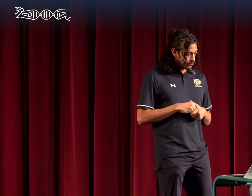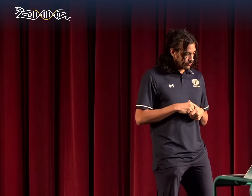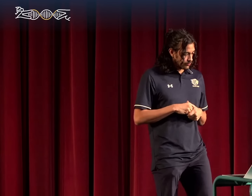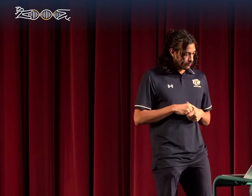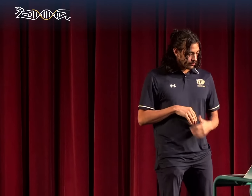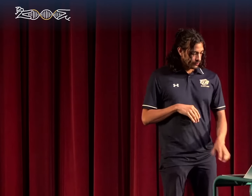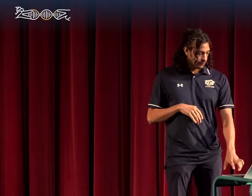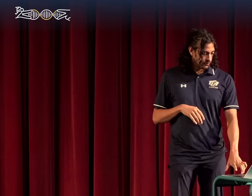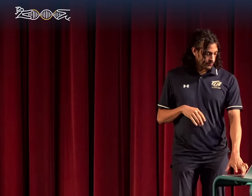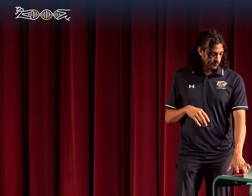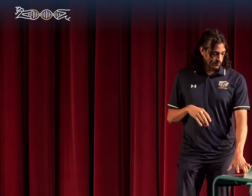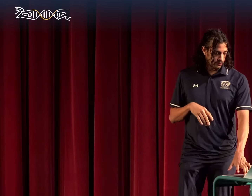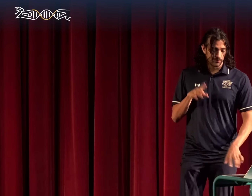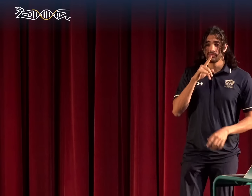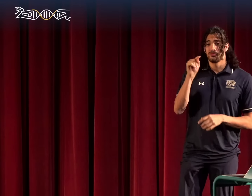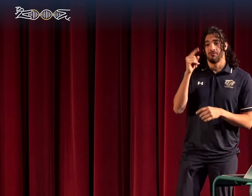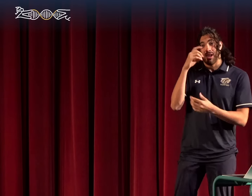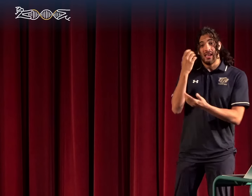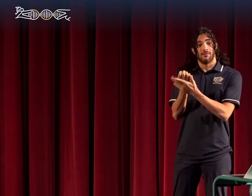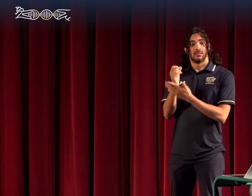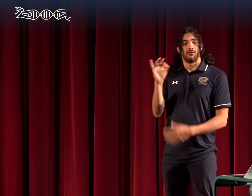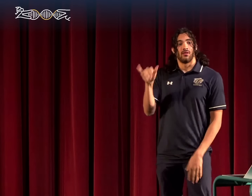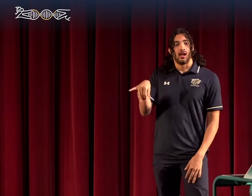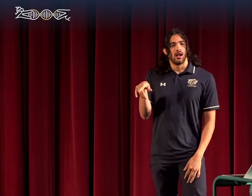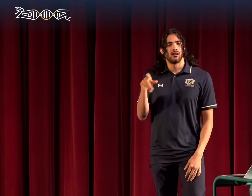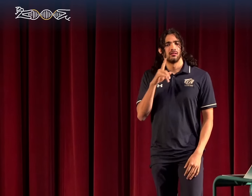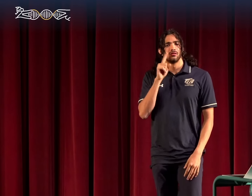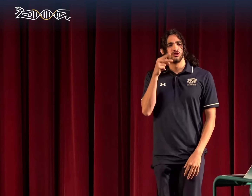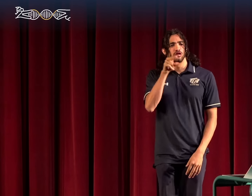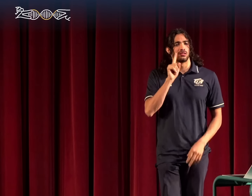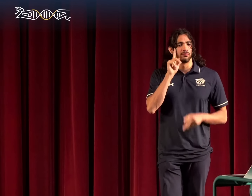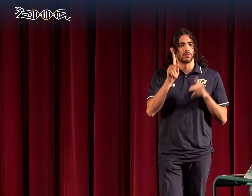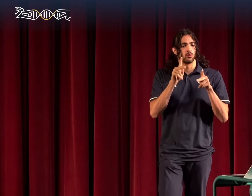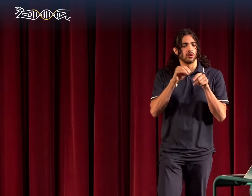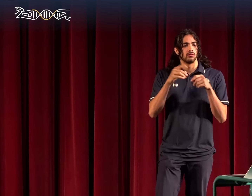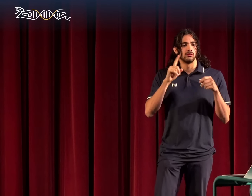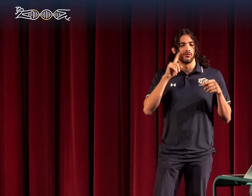And has evidence of this I say first look at Deaf people when they gather